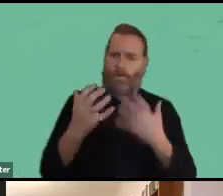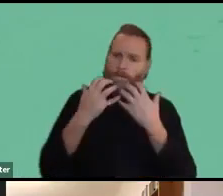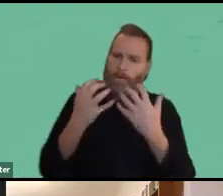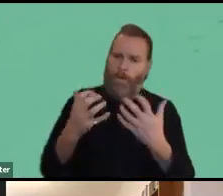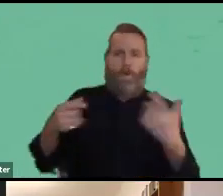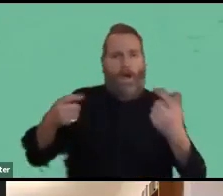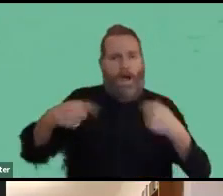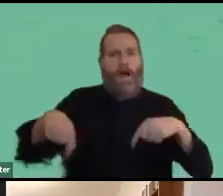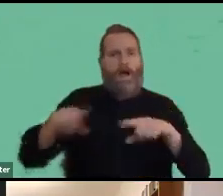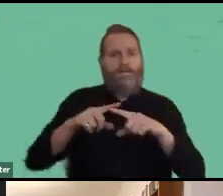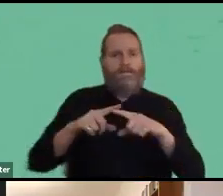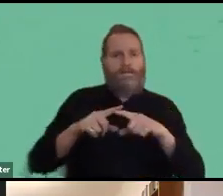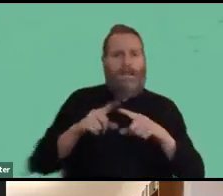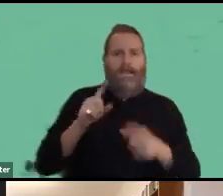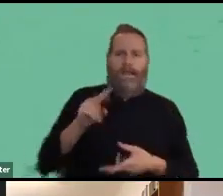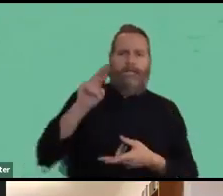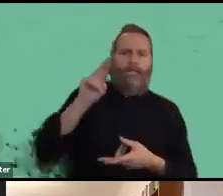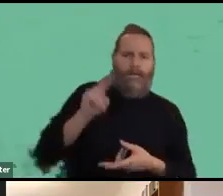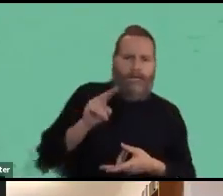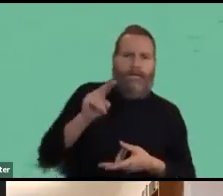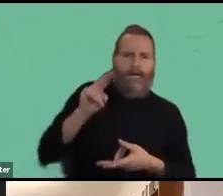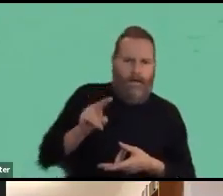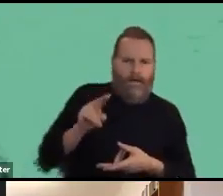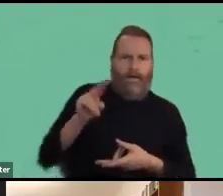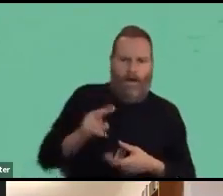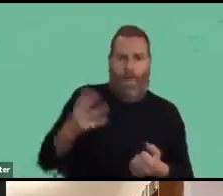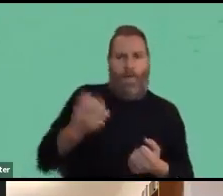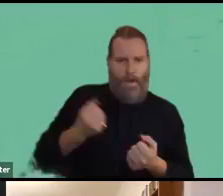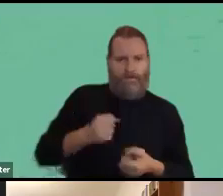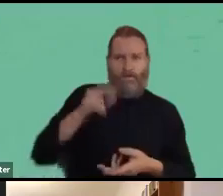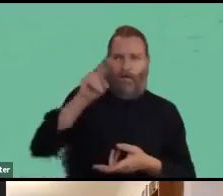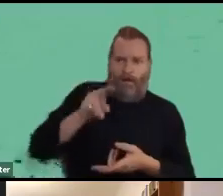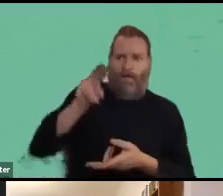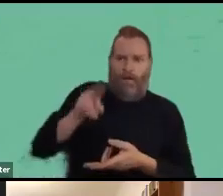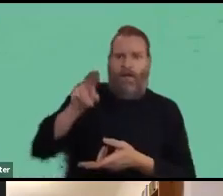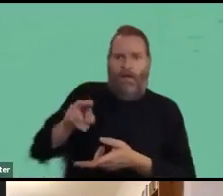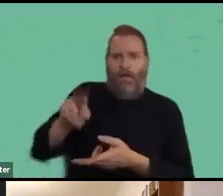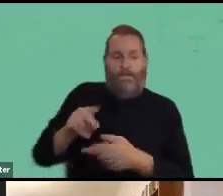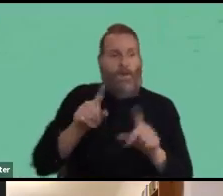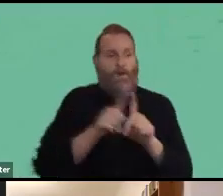squeeze a race to the bottom for wages for both public sector workers and private sector workers